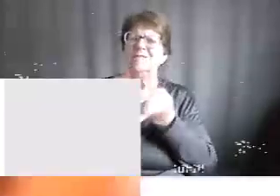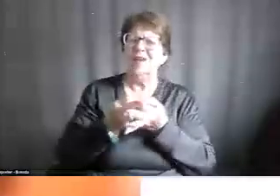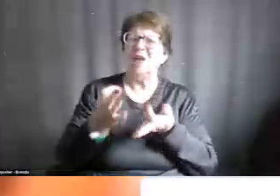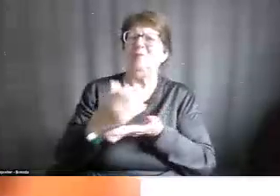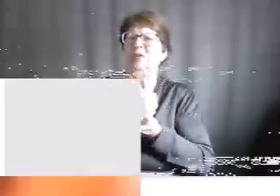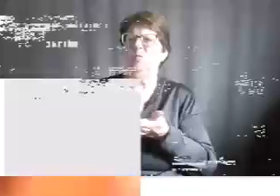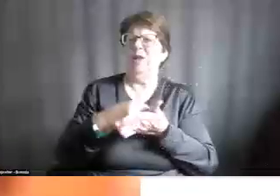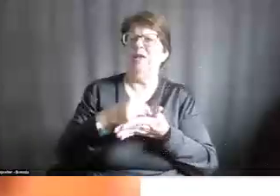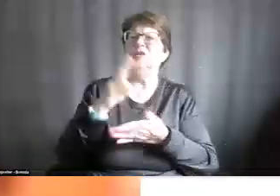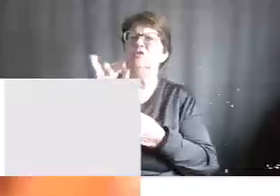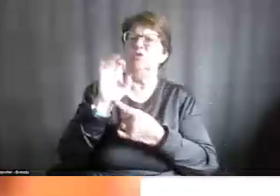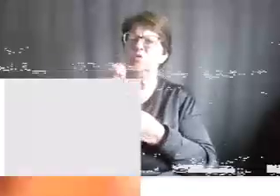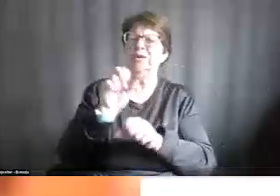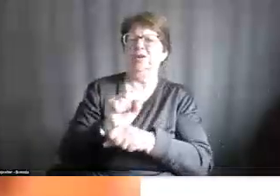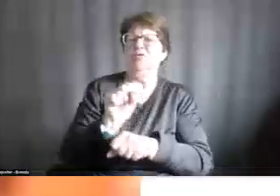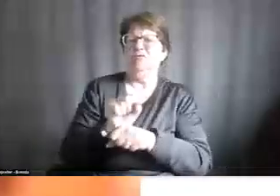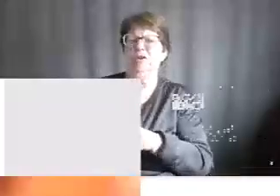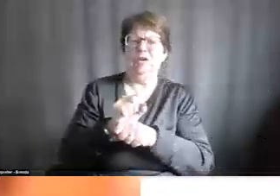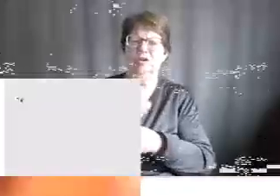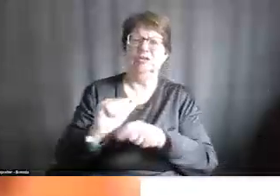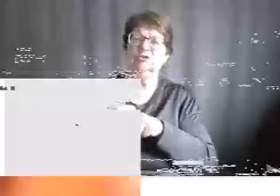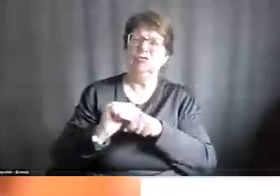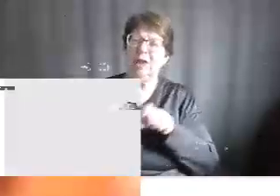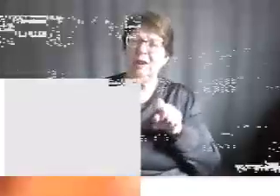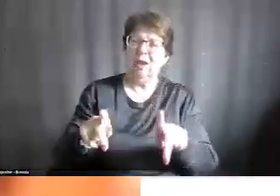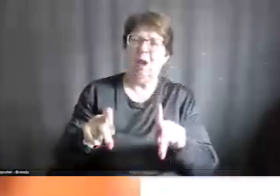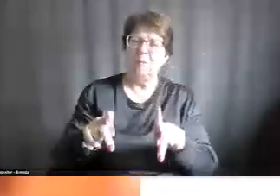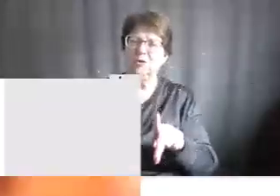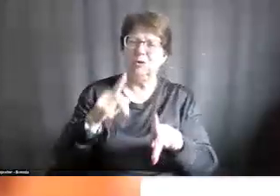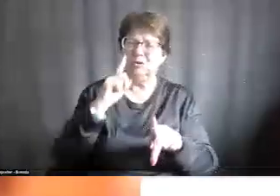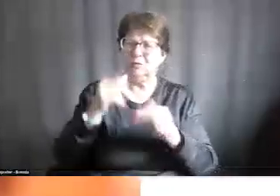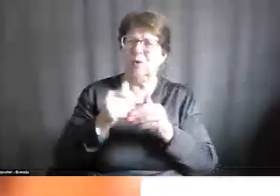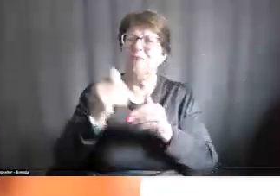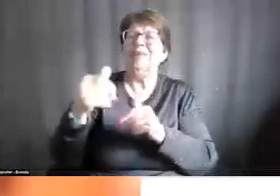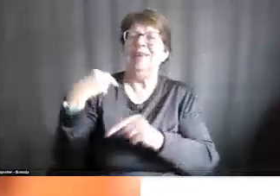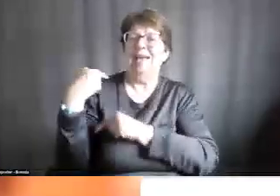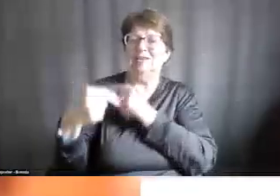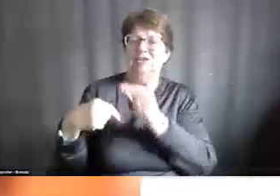Boardroom: Training opportunities. Boardroom: For the next generation of skilled trades workers.